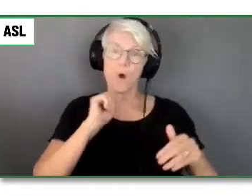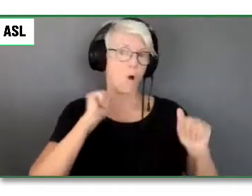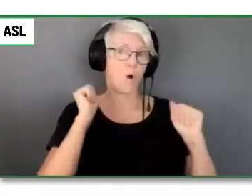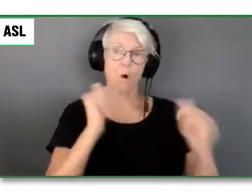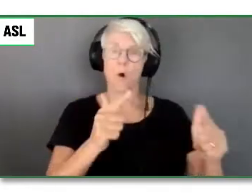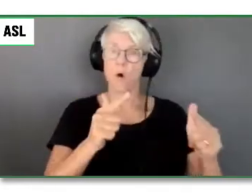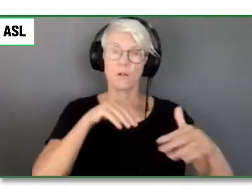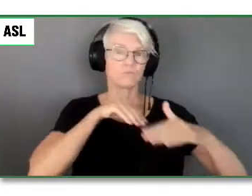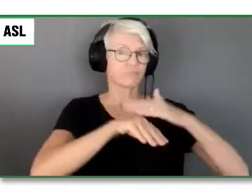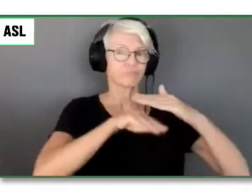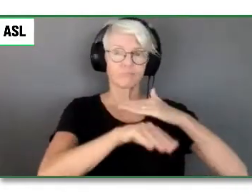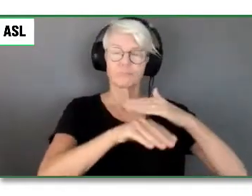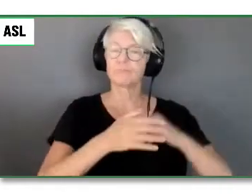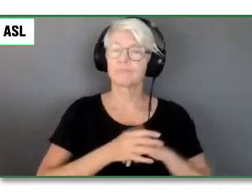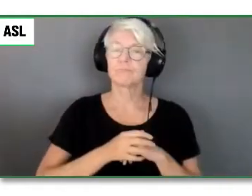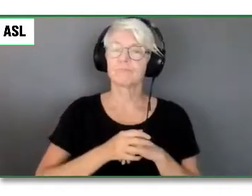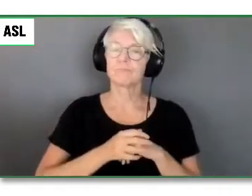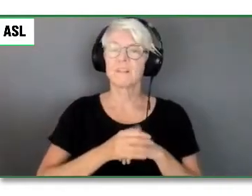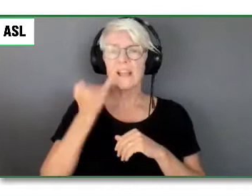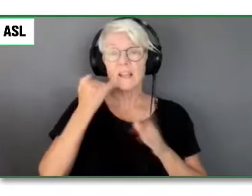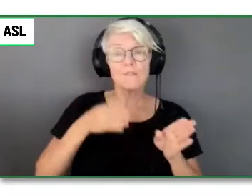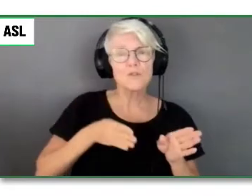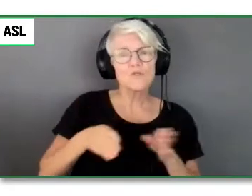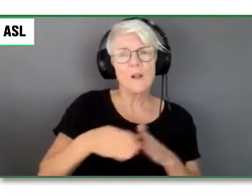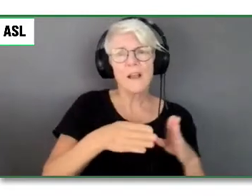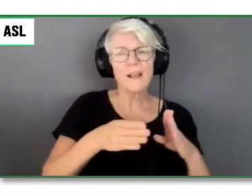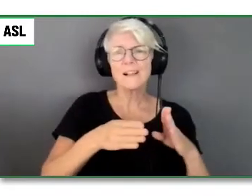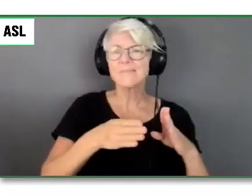When the trail can't be made accessible I often say